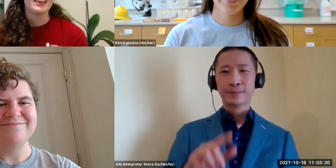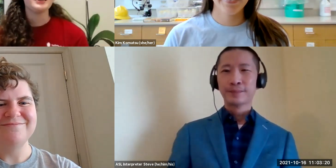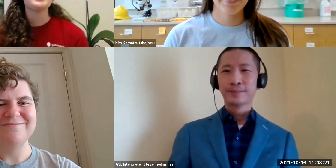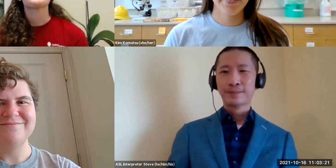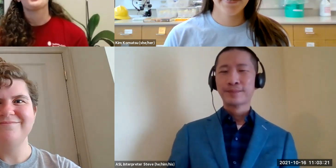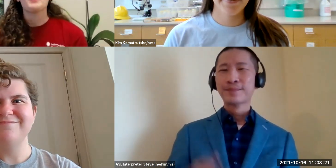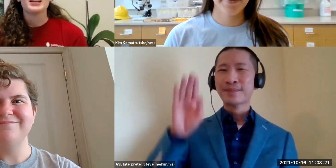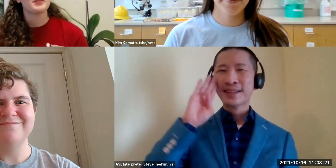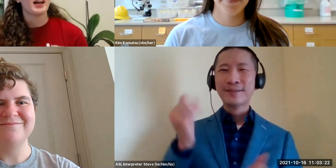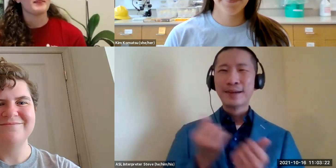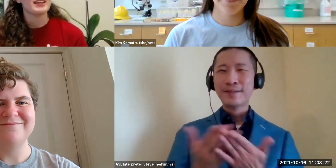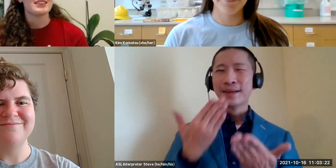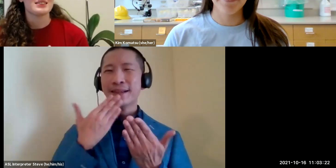Emily Borger: Thank you so much for coming to